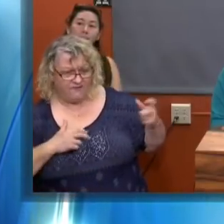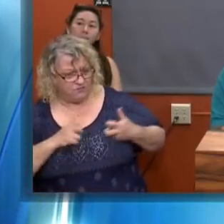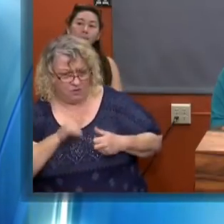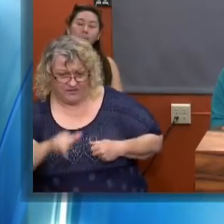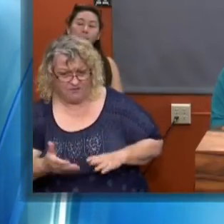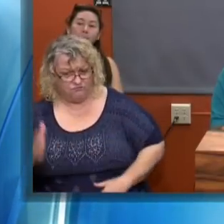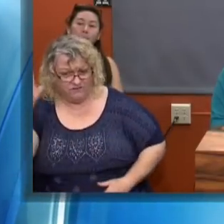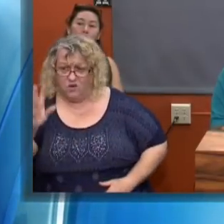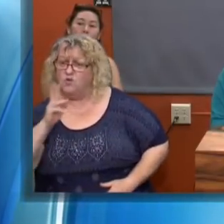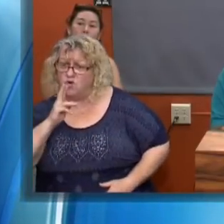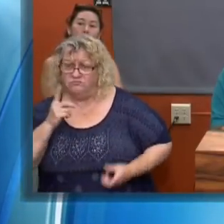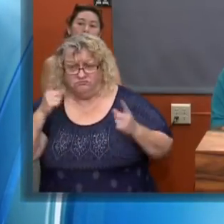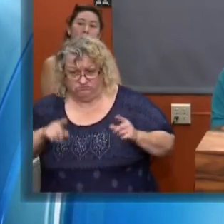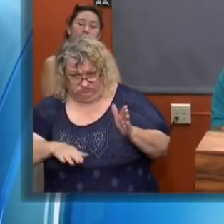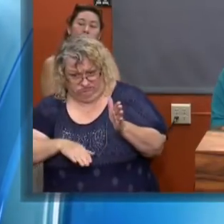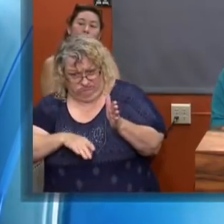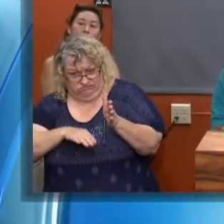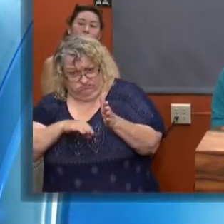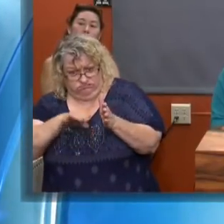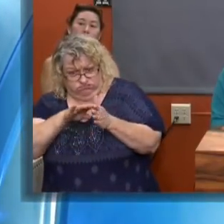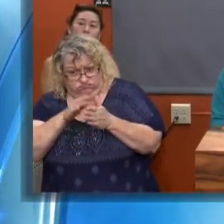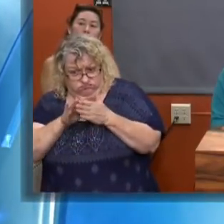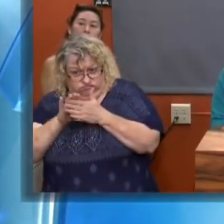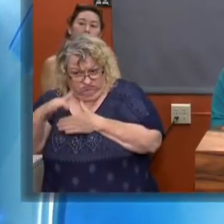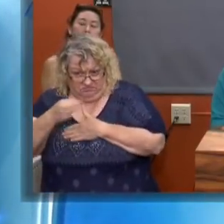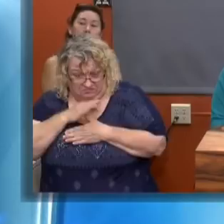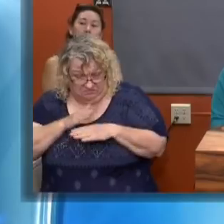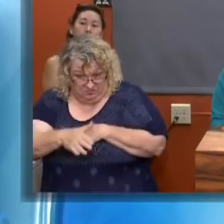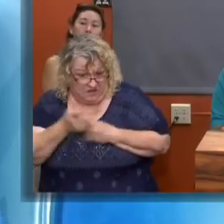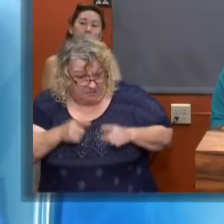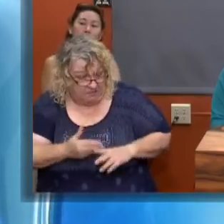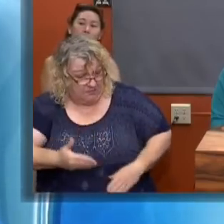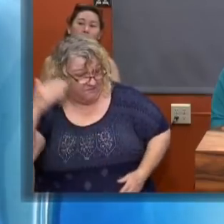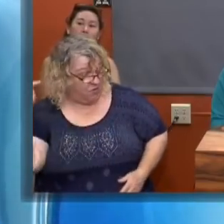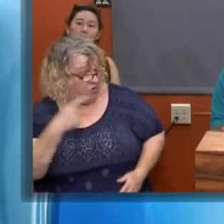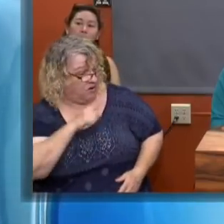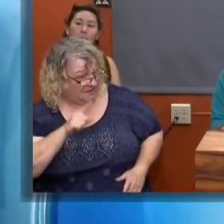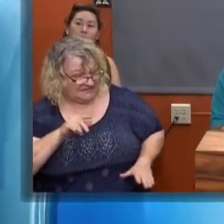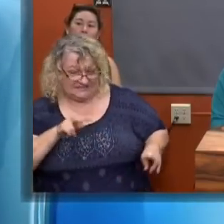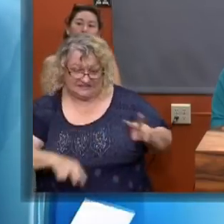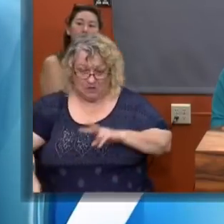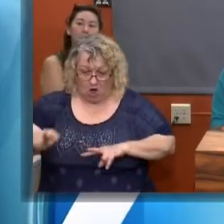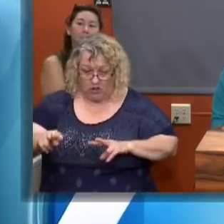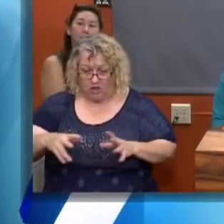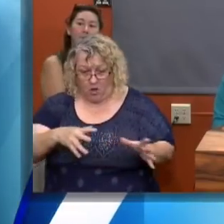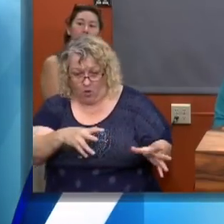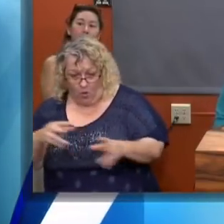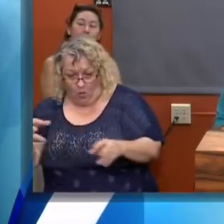HAS THIS HAPPENED BEFORE WITH ONE OF DAMS IN THE PAST? WHERE IT'S GOTTEN NEAR CAPACITY LEVEL, OR TO THAT